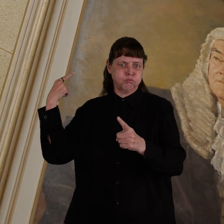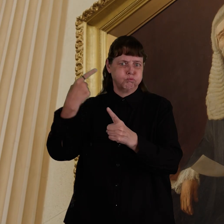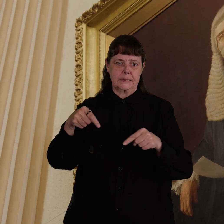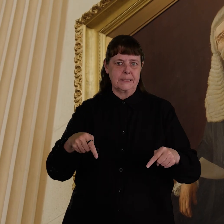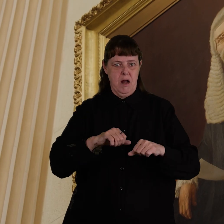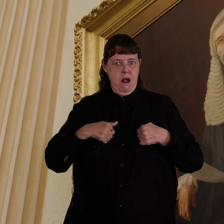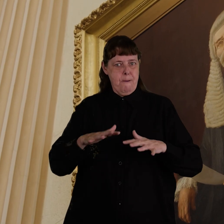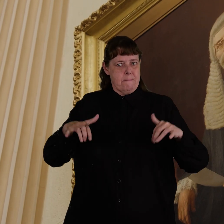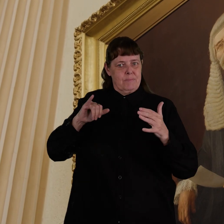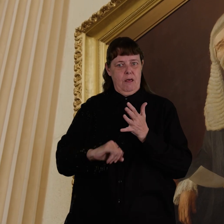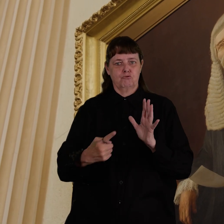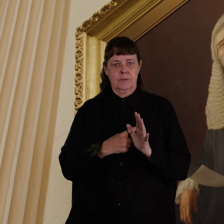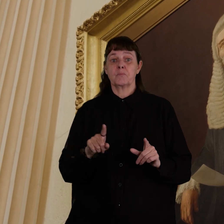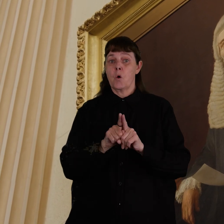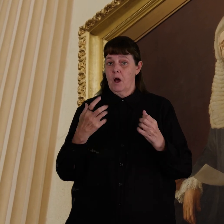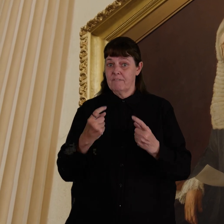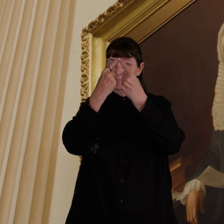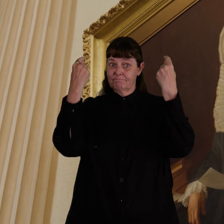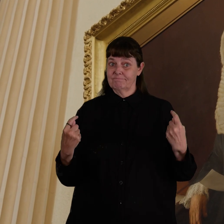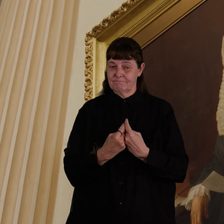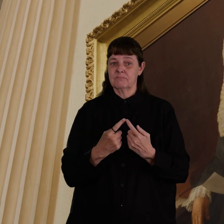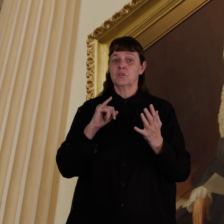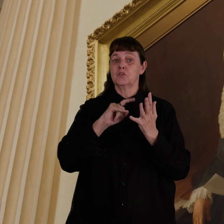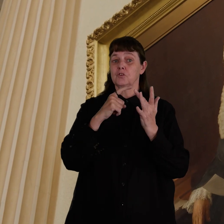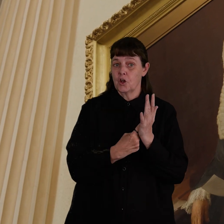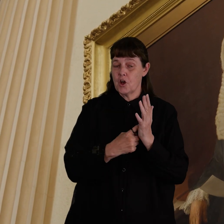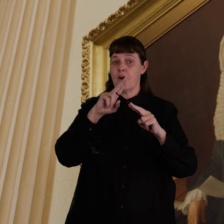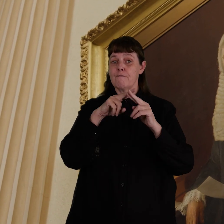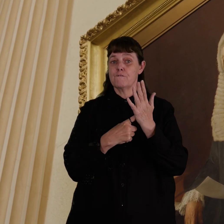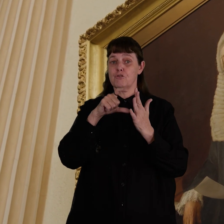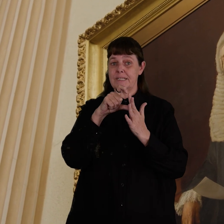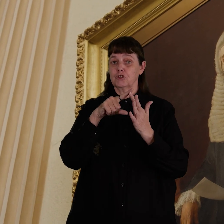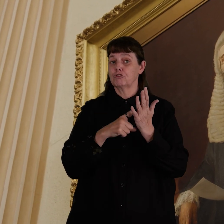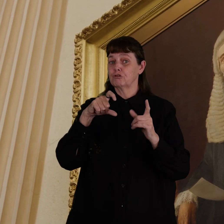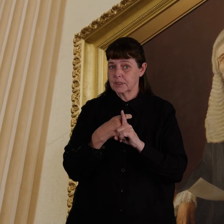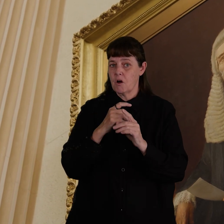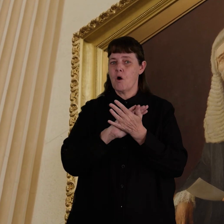also have a portrait of Sir Frederick Holder. Frederick Holder was a South Australian who